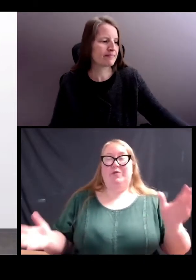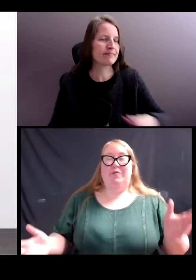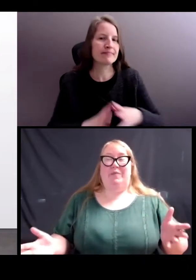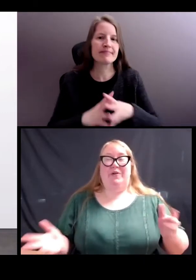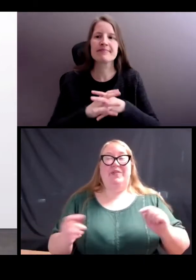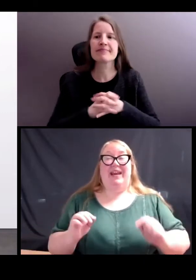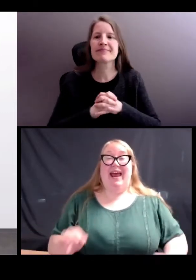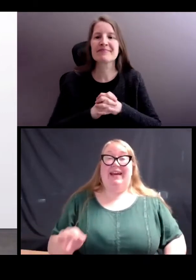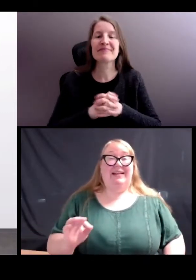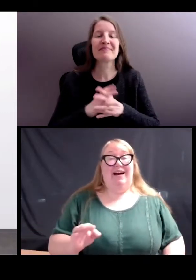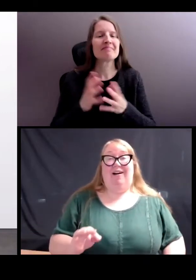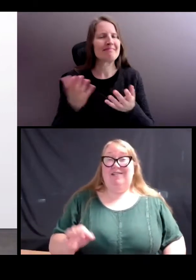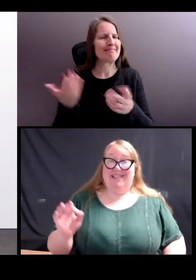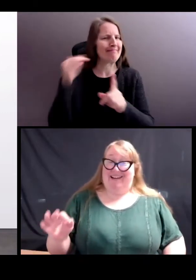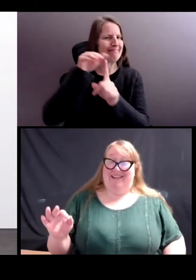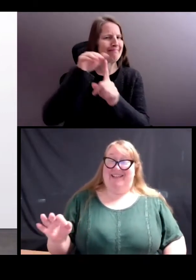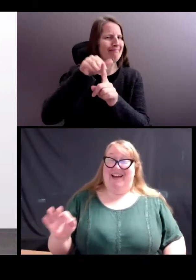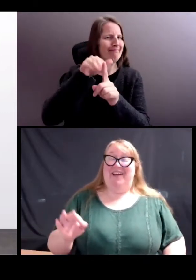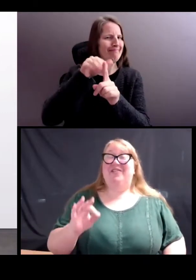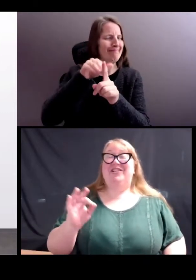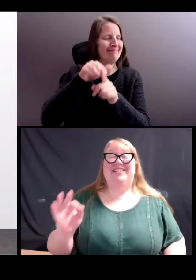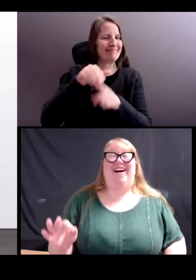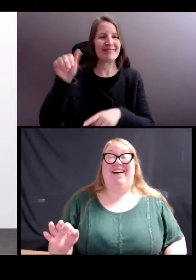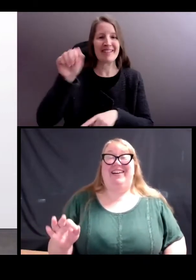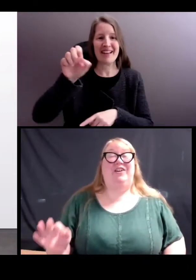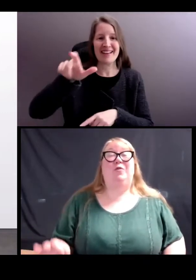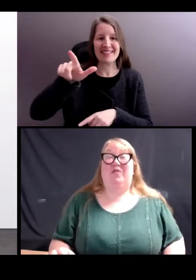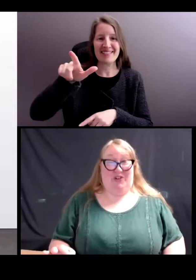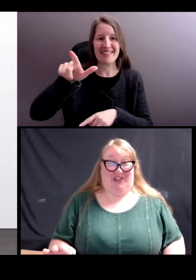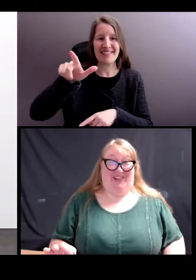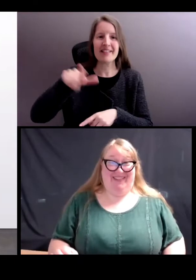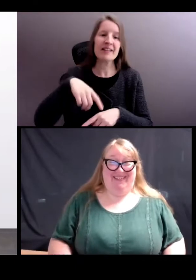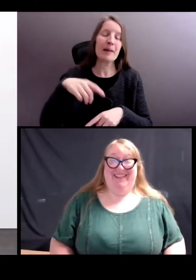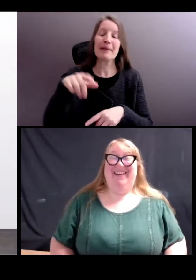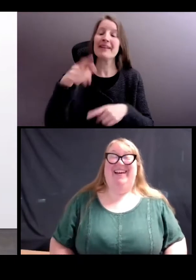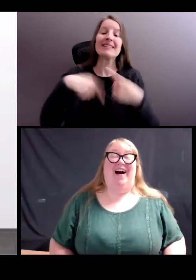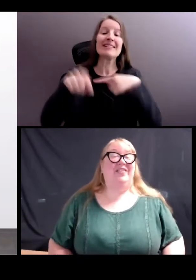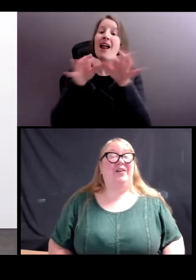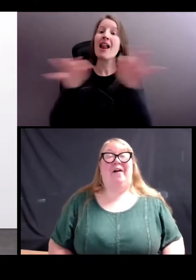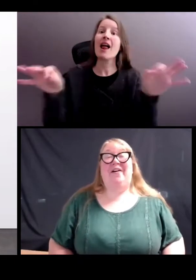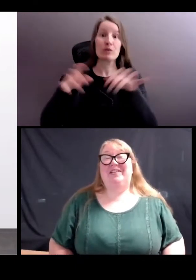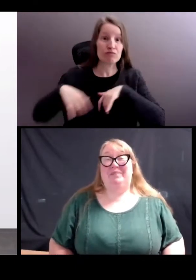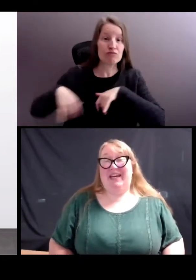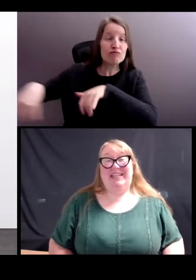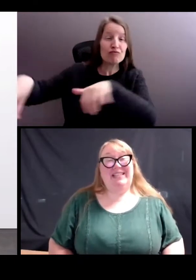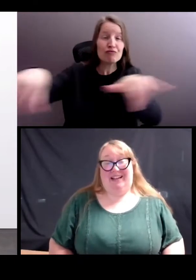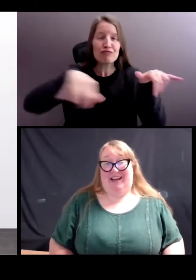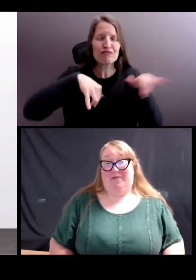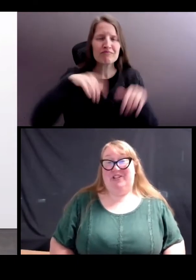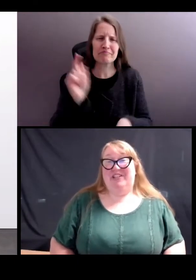Important to remember that ASL sign language is not universal There are as many sign languages